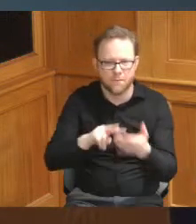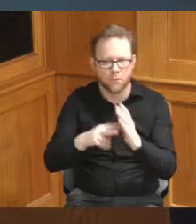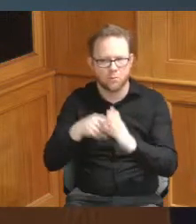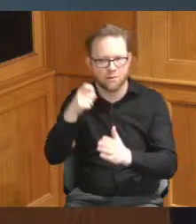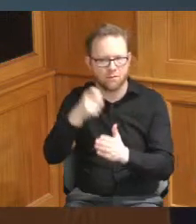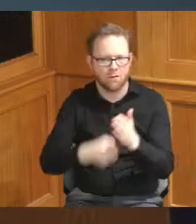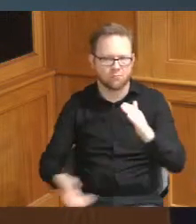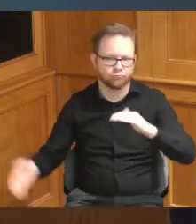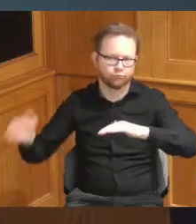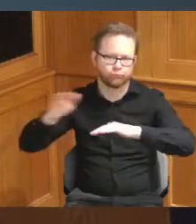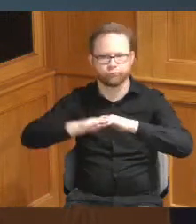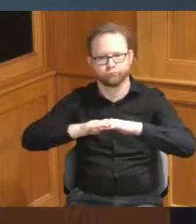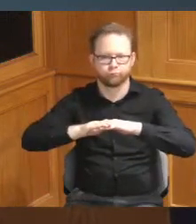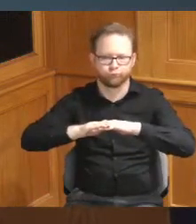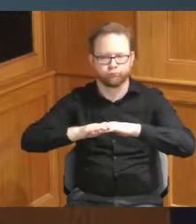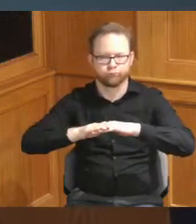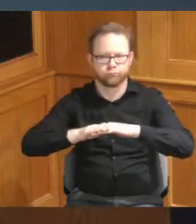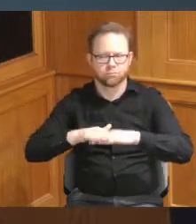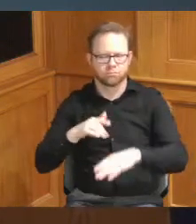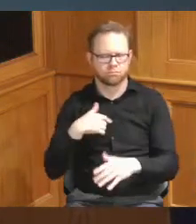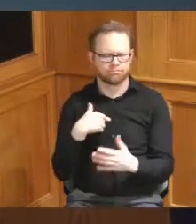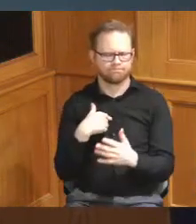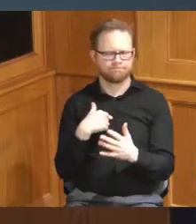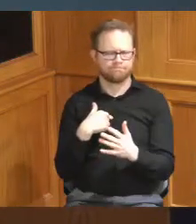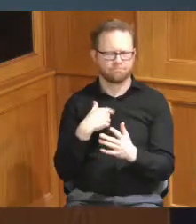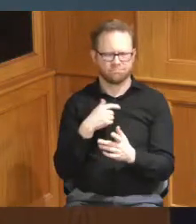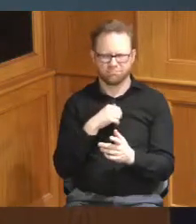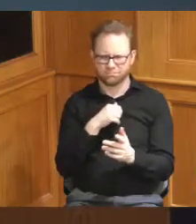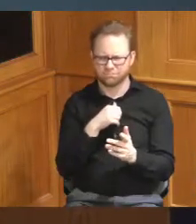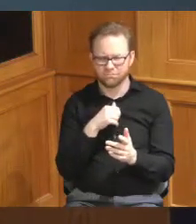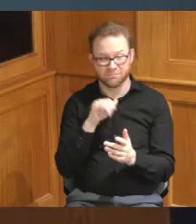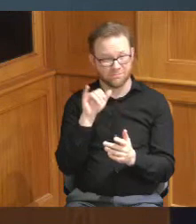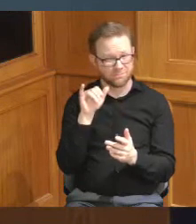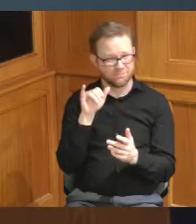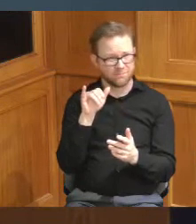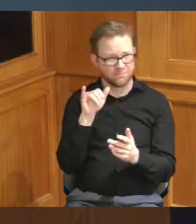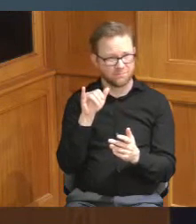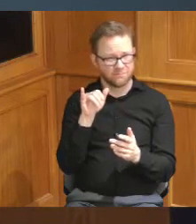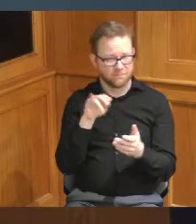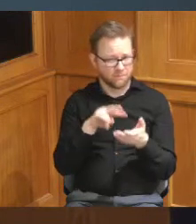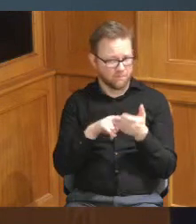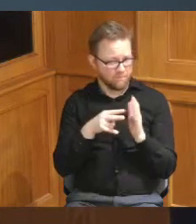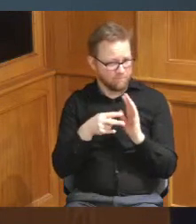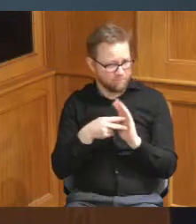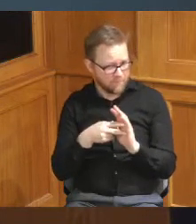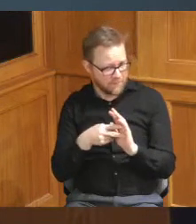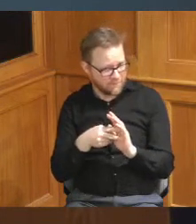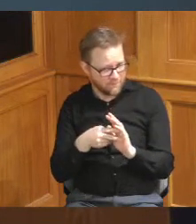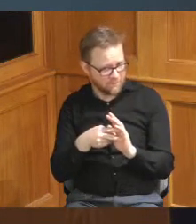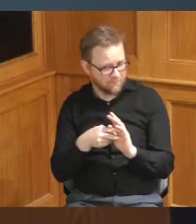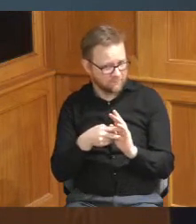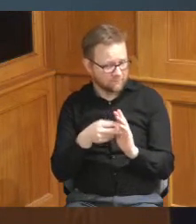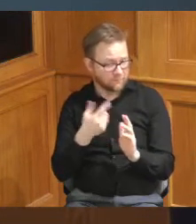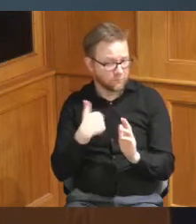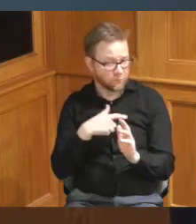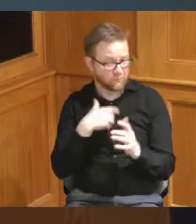tend to jump and I just wanted to I didn't know if that would be necessary to have the another shot